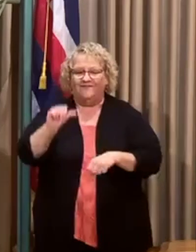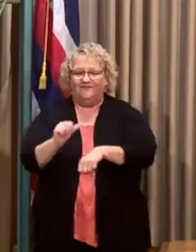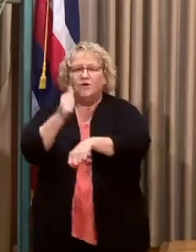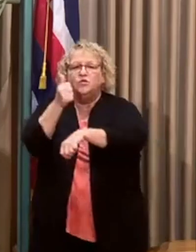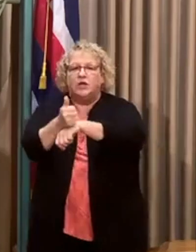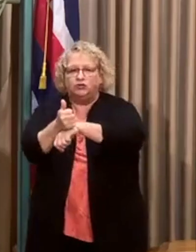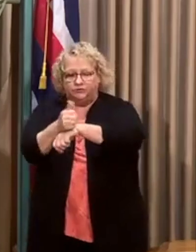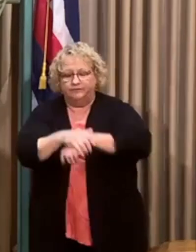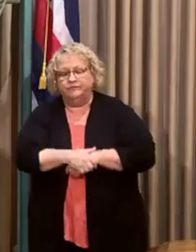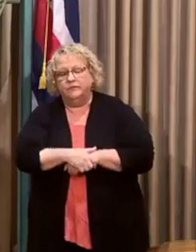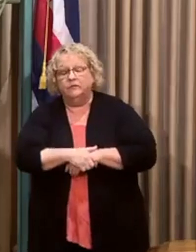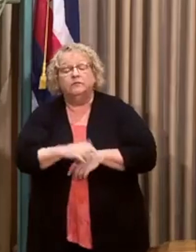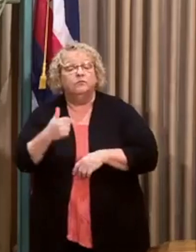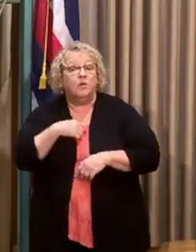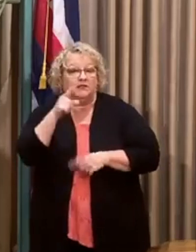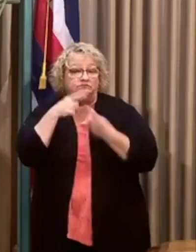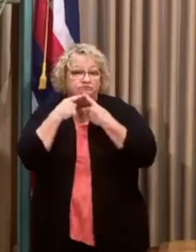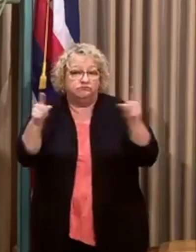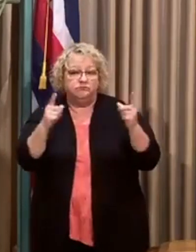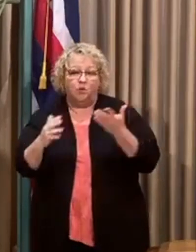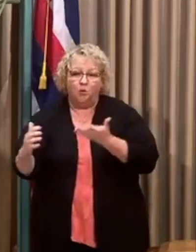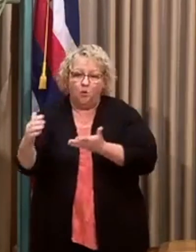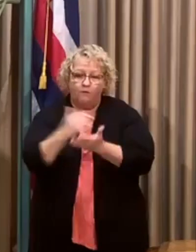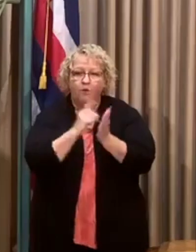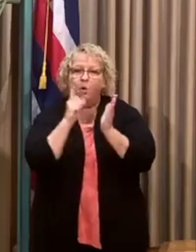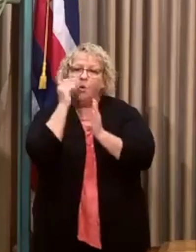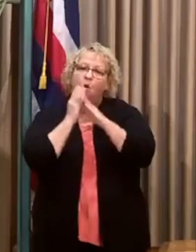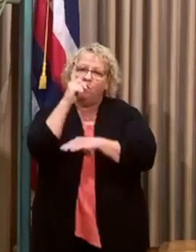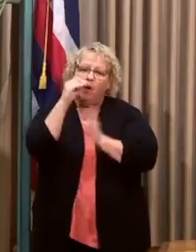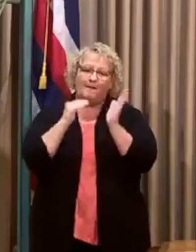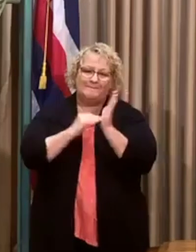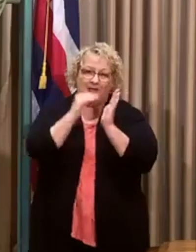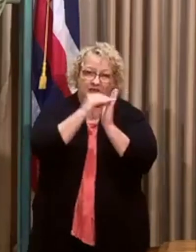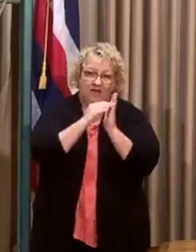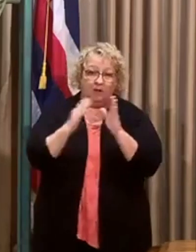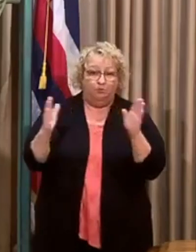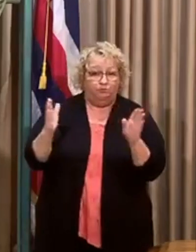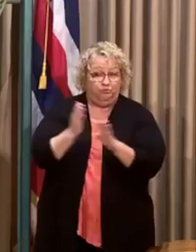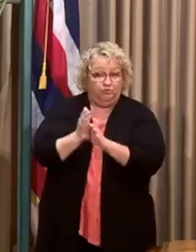which successfully raised over a million dollars before we knew about the CARES Act,